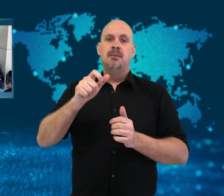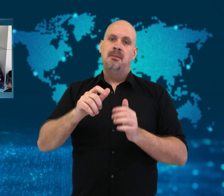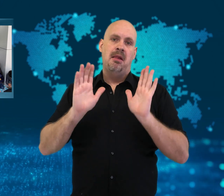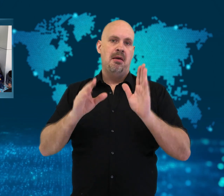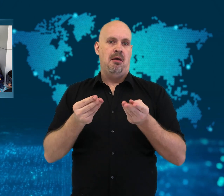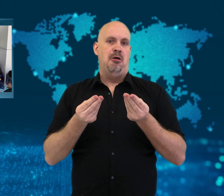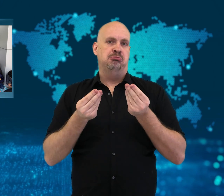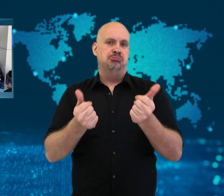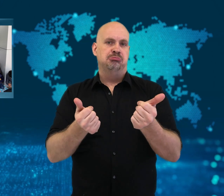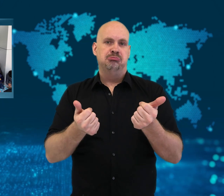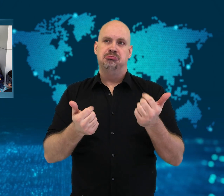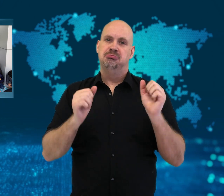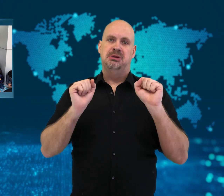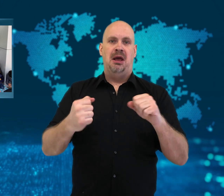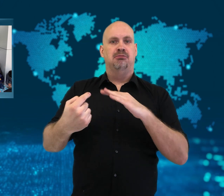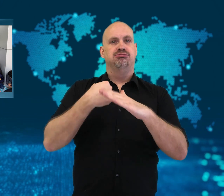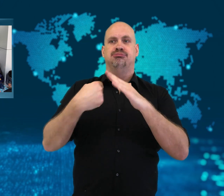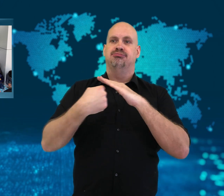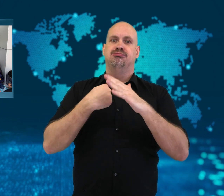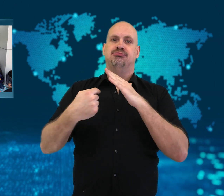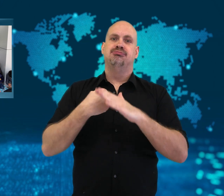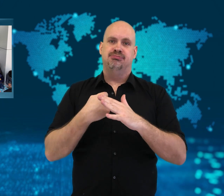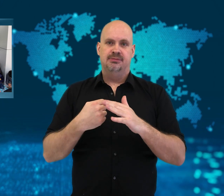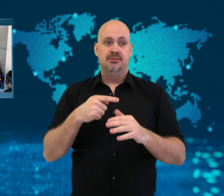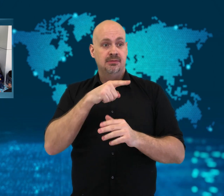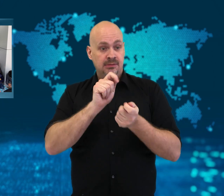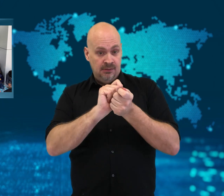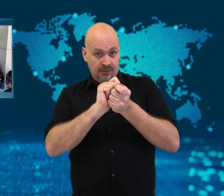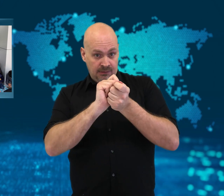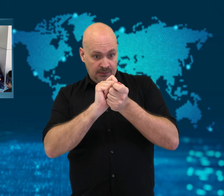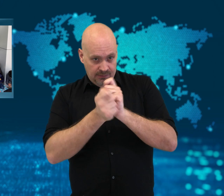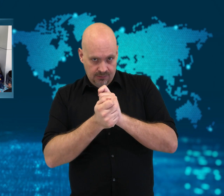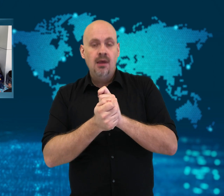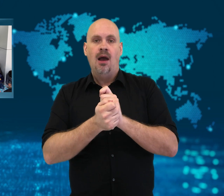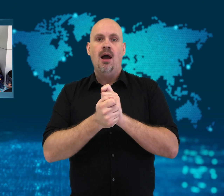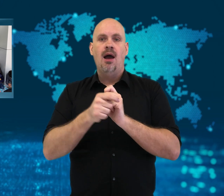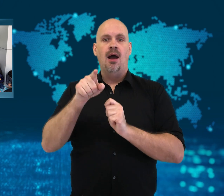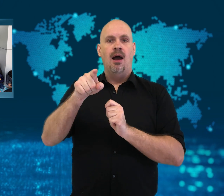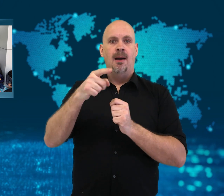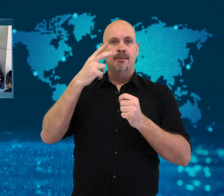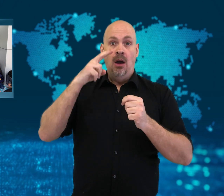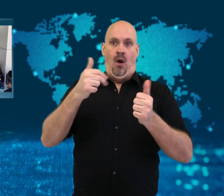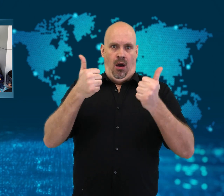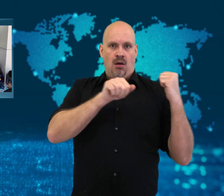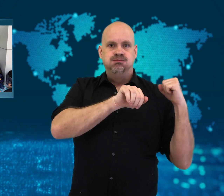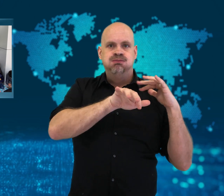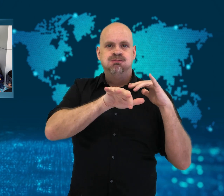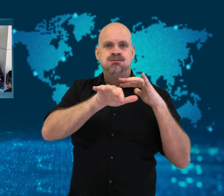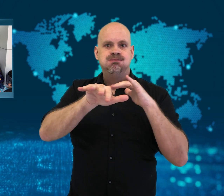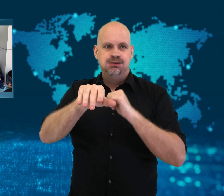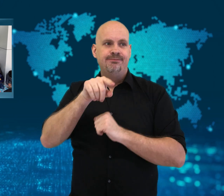Several politicians in Congress have blamed Biden's support for